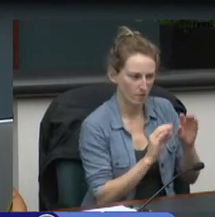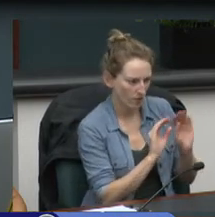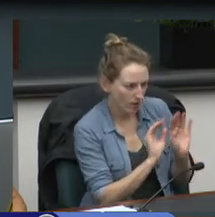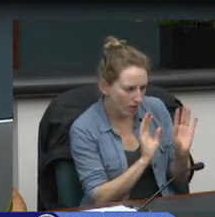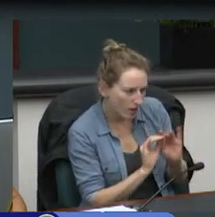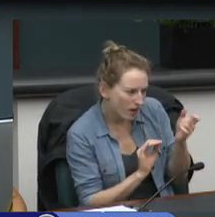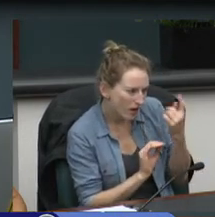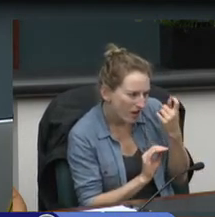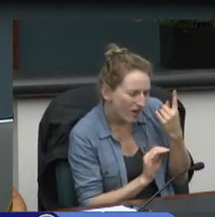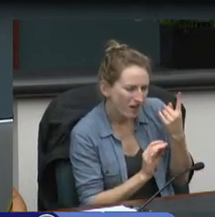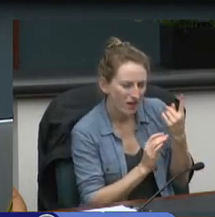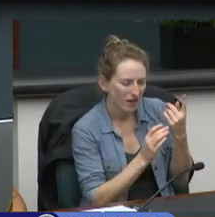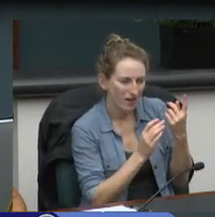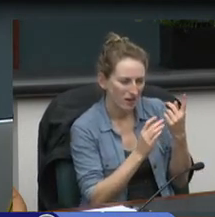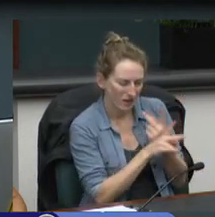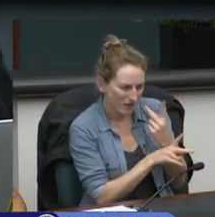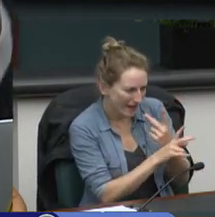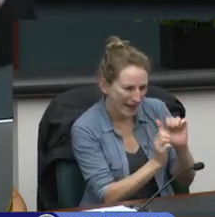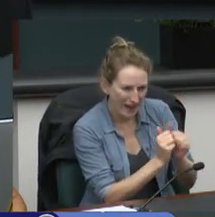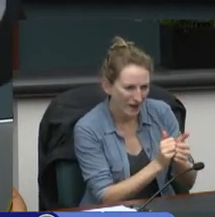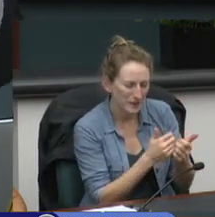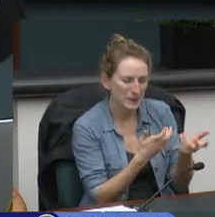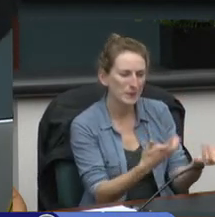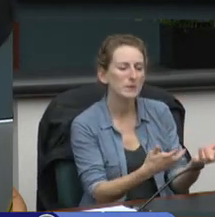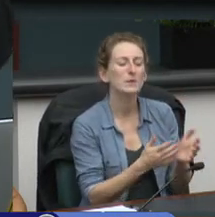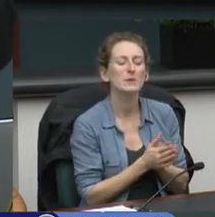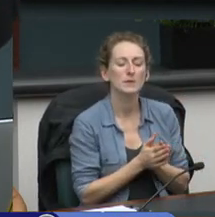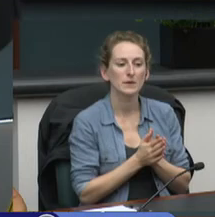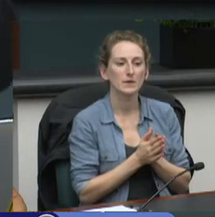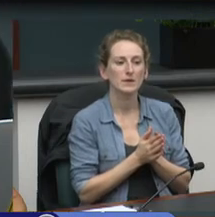it and there was a good question about whether from MS clothier about whether